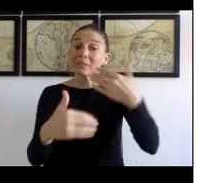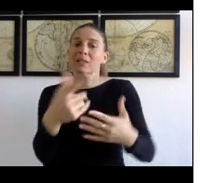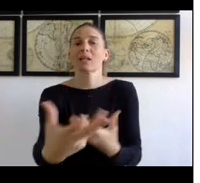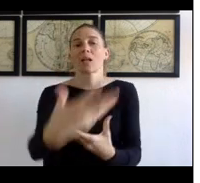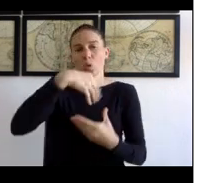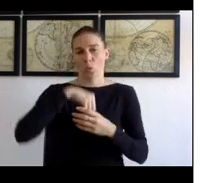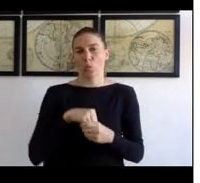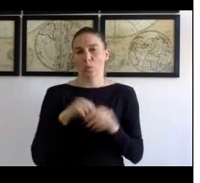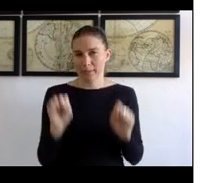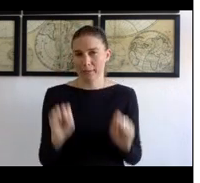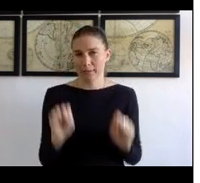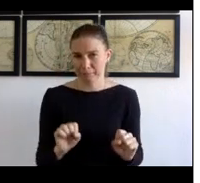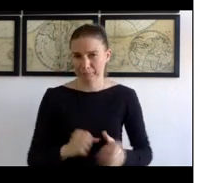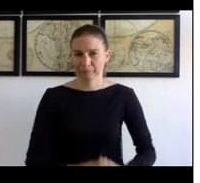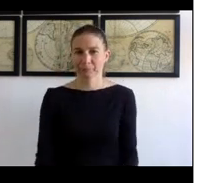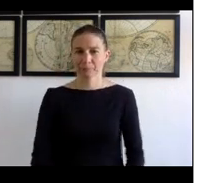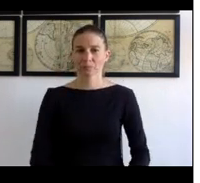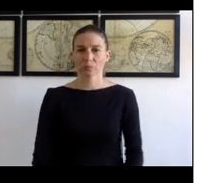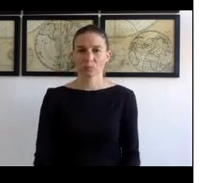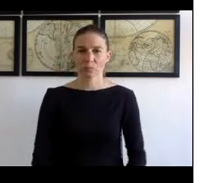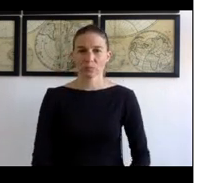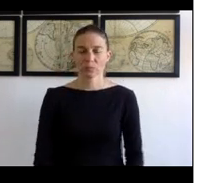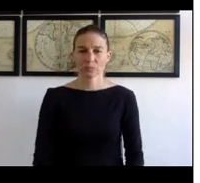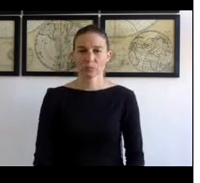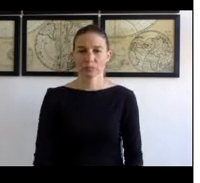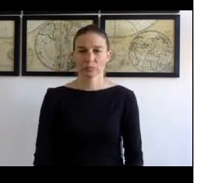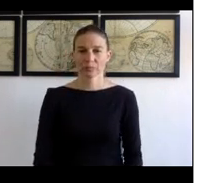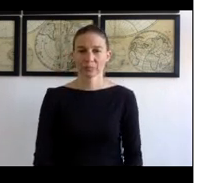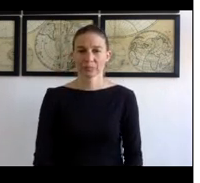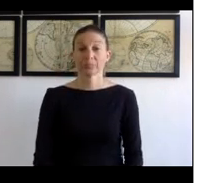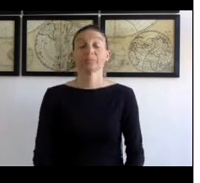In all that there's a call to increase significantly the availability